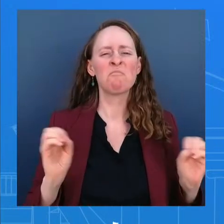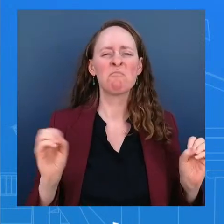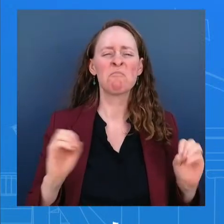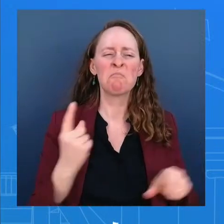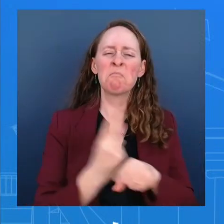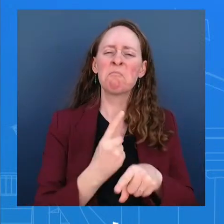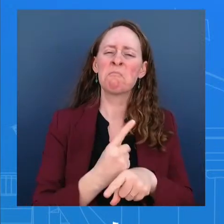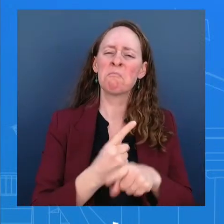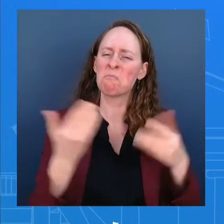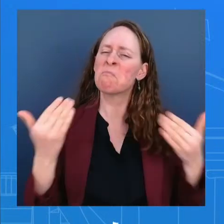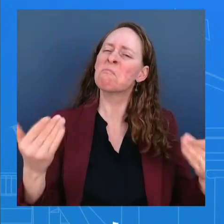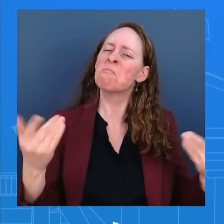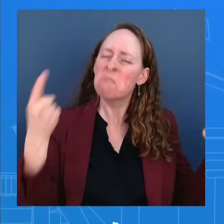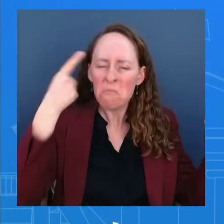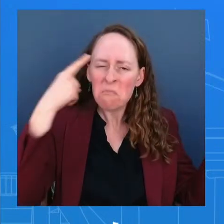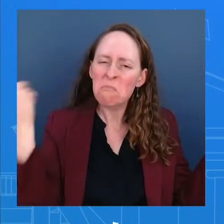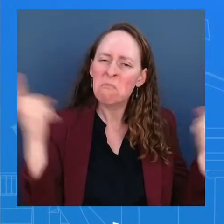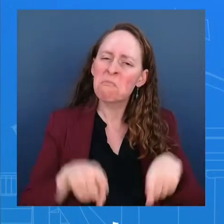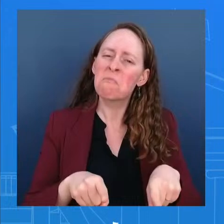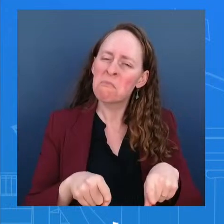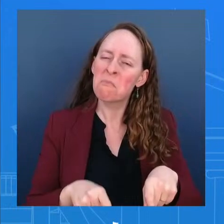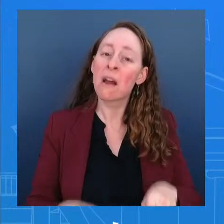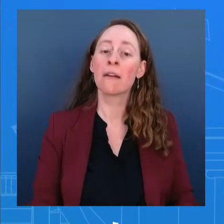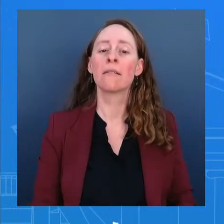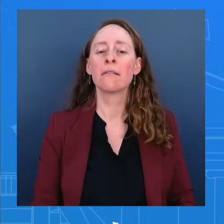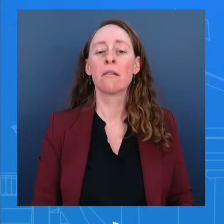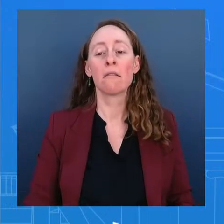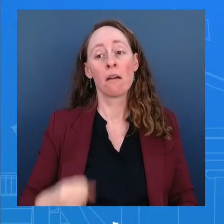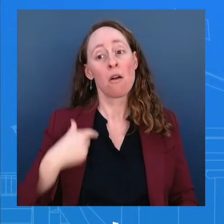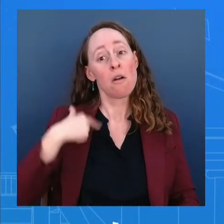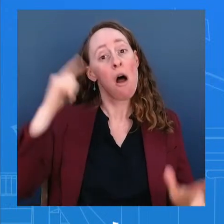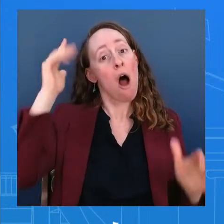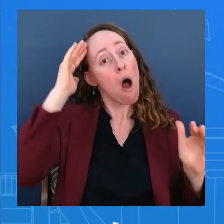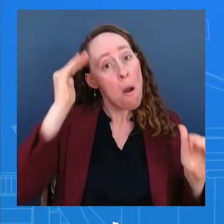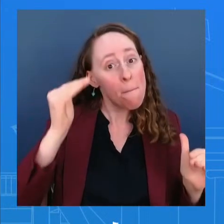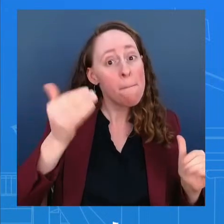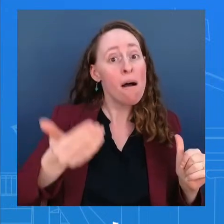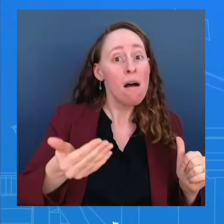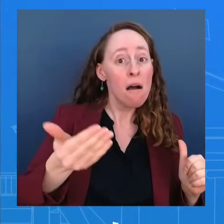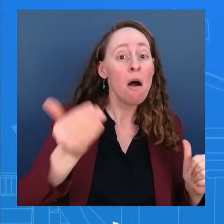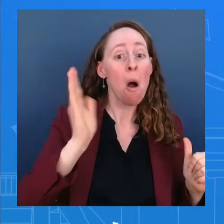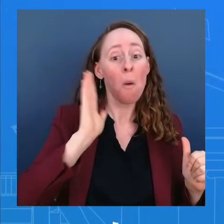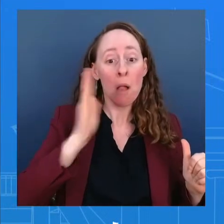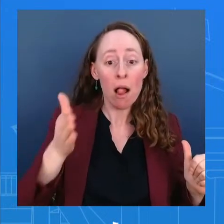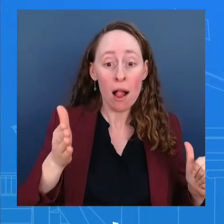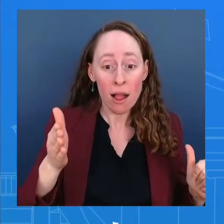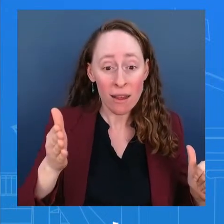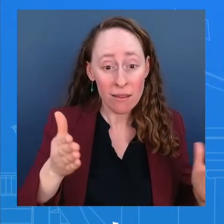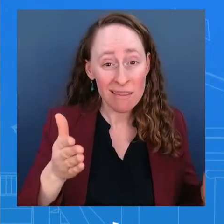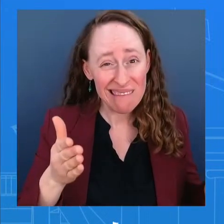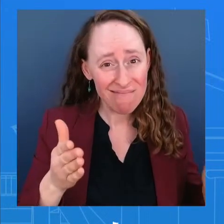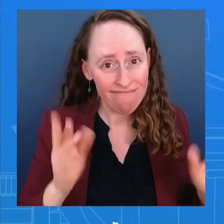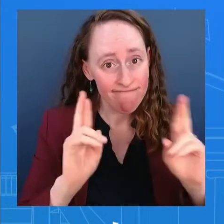And our hope is that it will happen here in the near term. Now, I cannot predict to you it will.